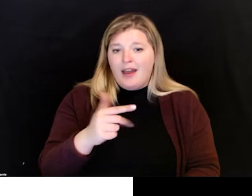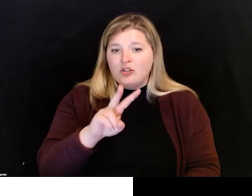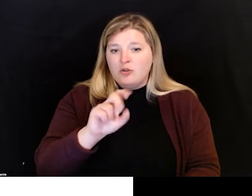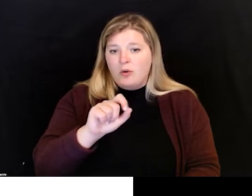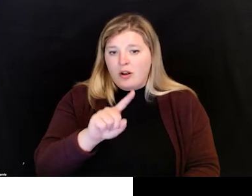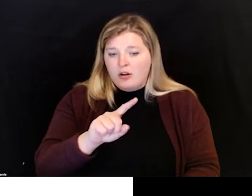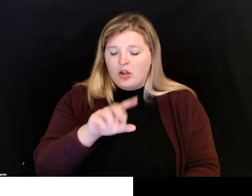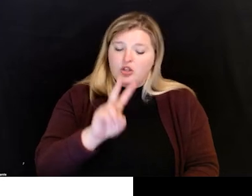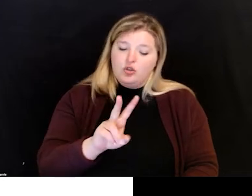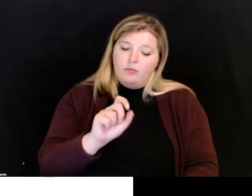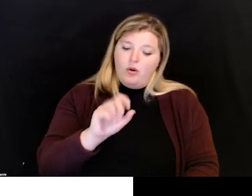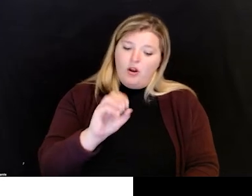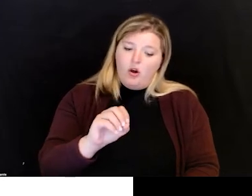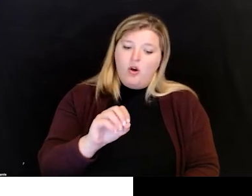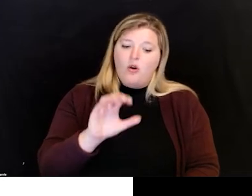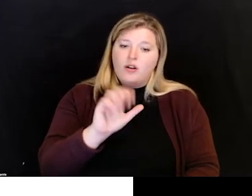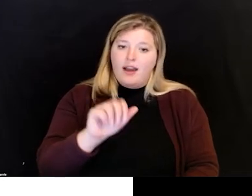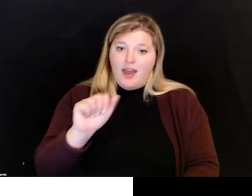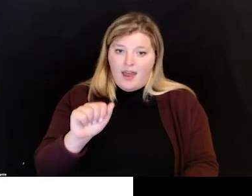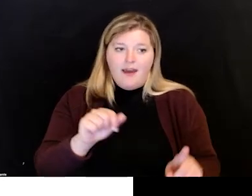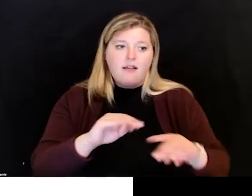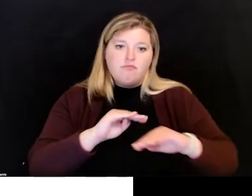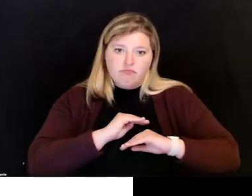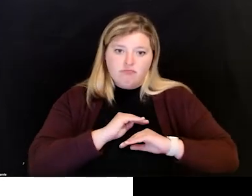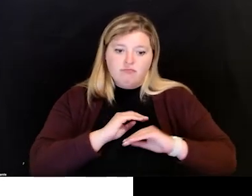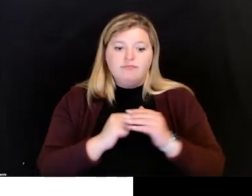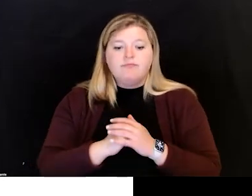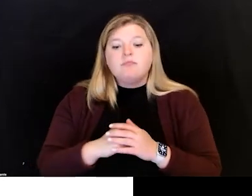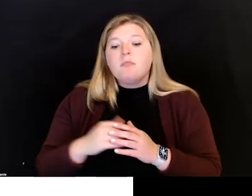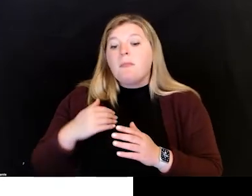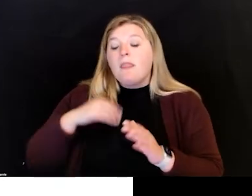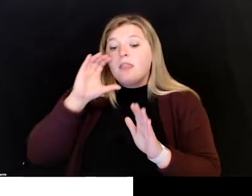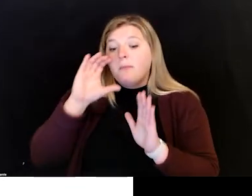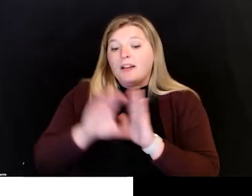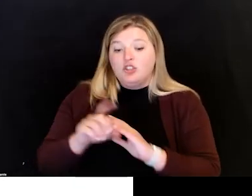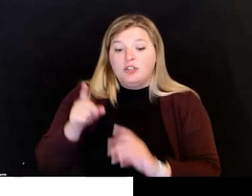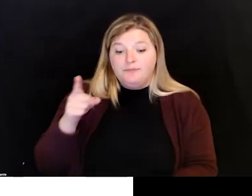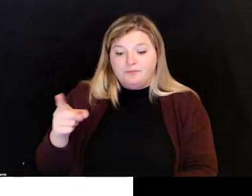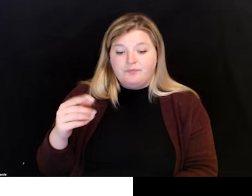On this screen, I have a screenshot of the Accessibility Checker in Adobe Acrobat Pro,